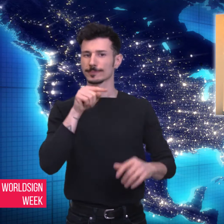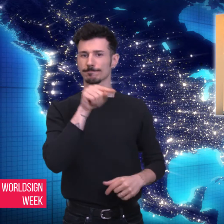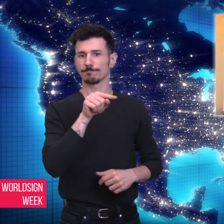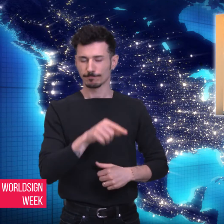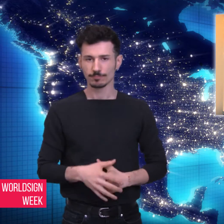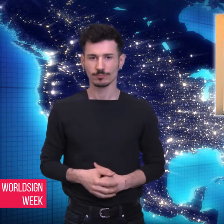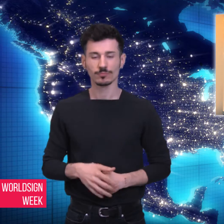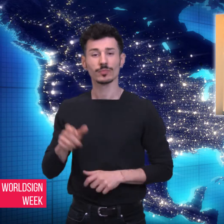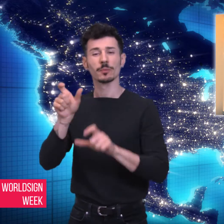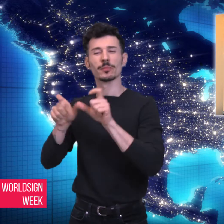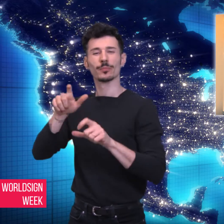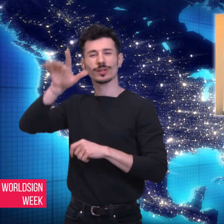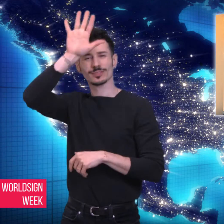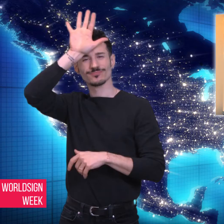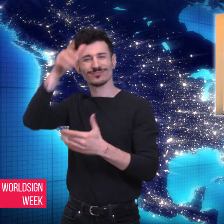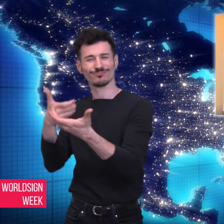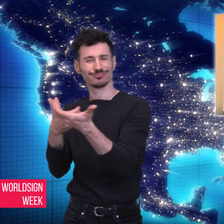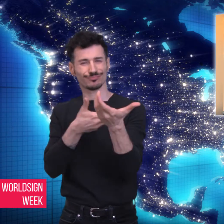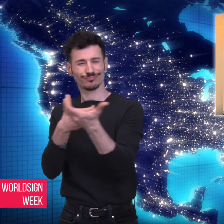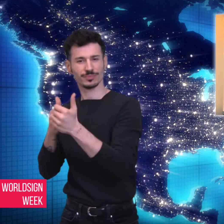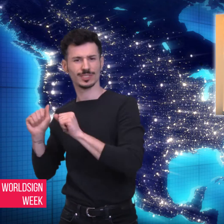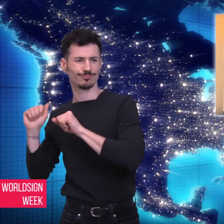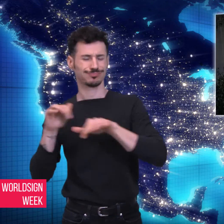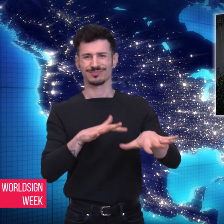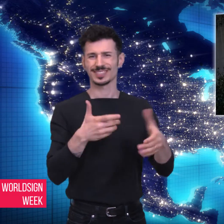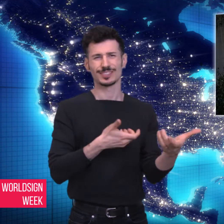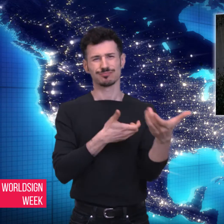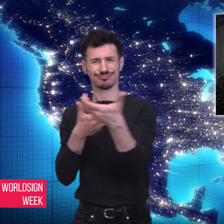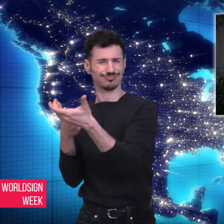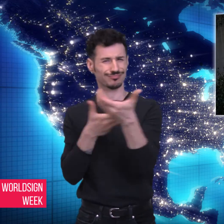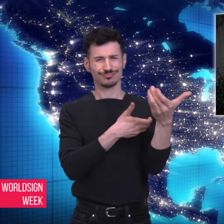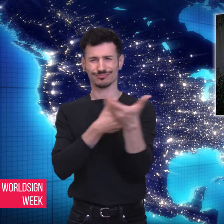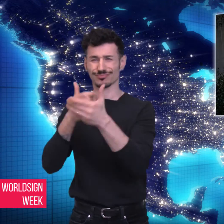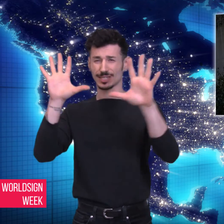Firefighters showed up fast to fight the fast-spreading fire